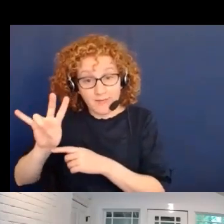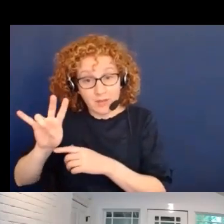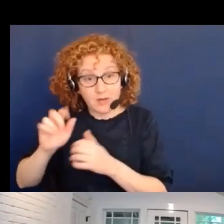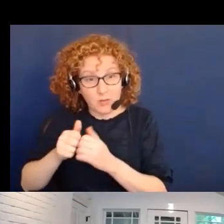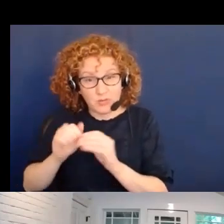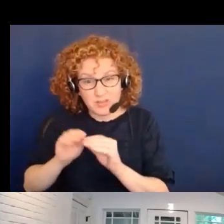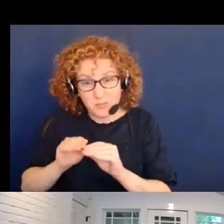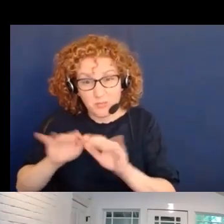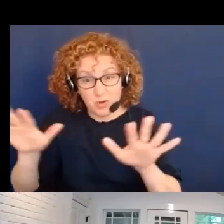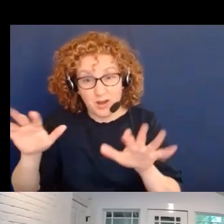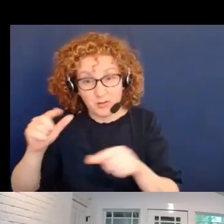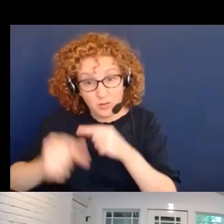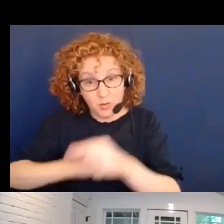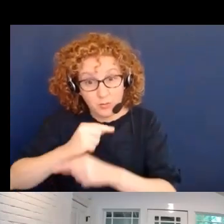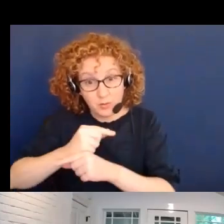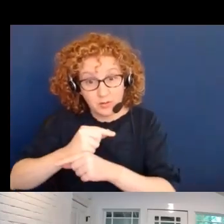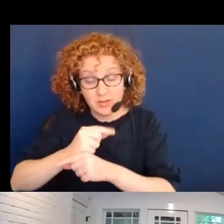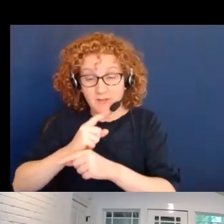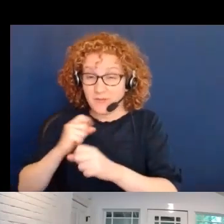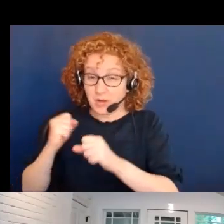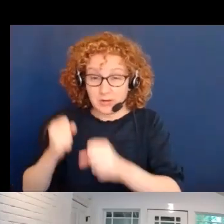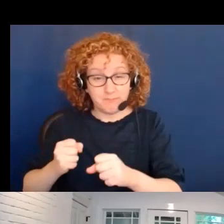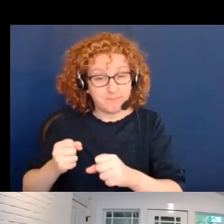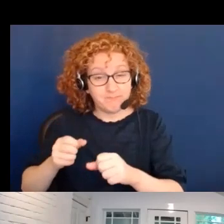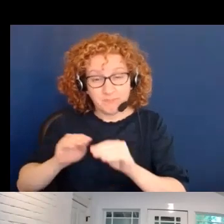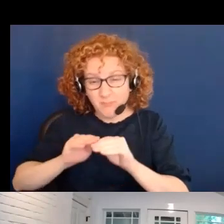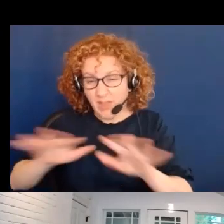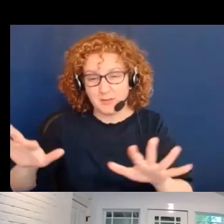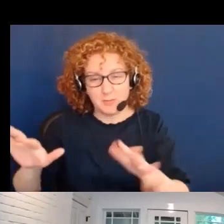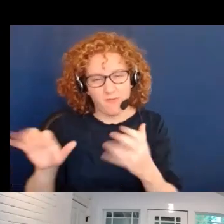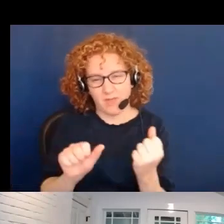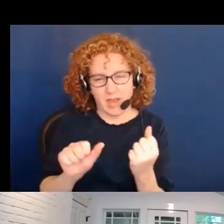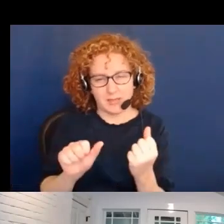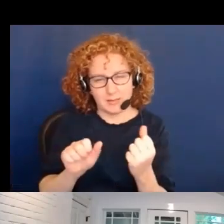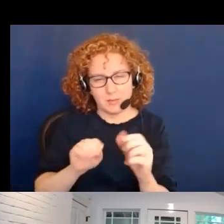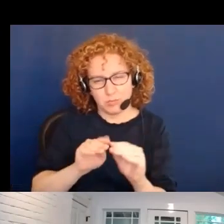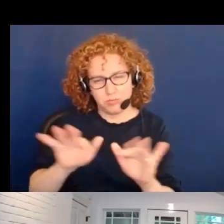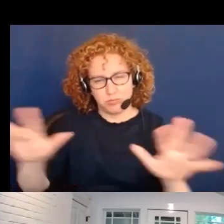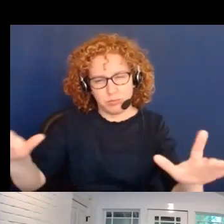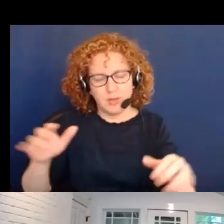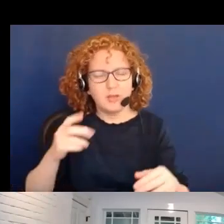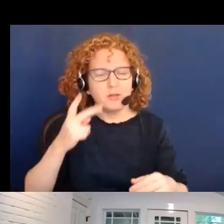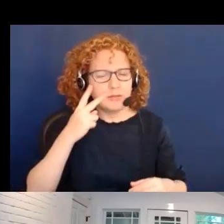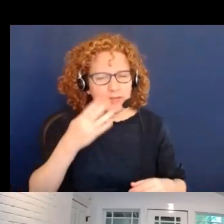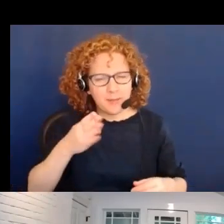this is a highly transmissible variant and you can see the blue on the map next slide please